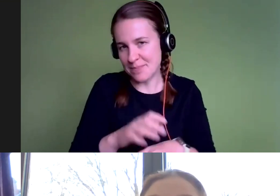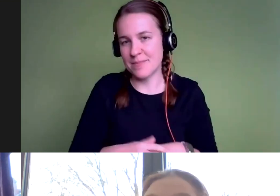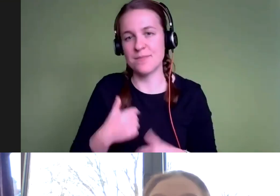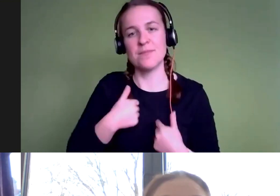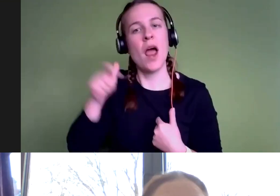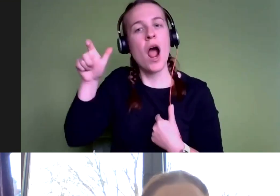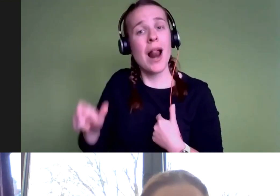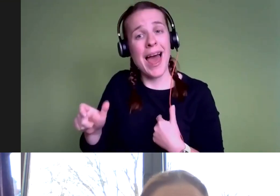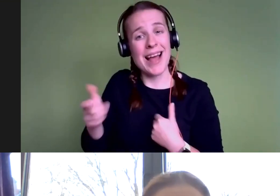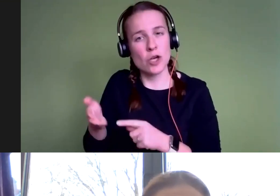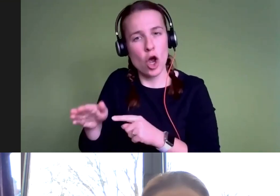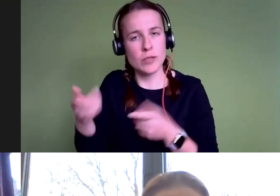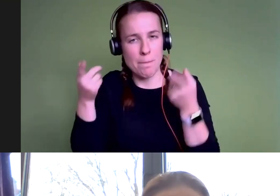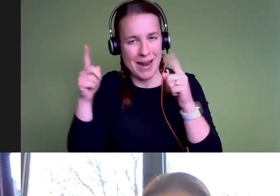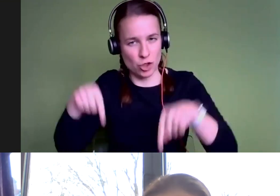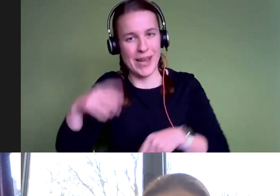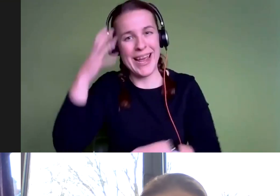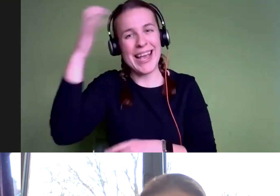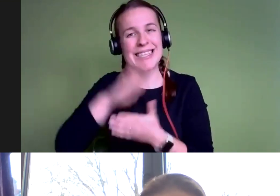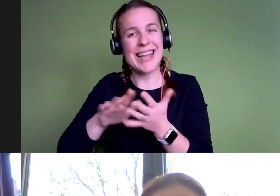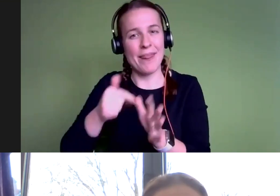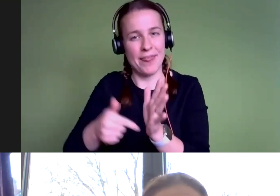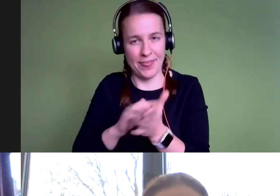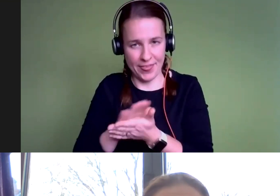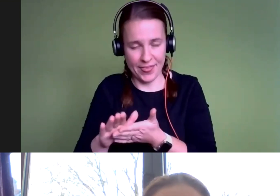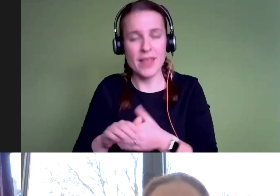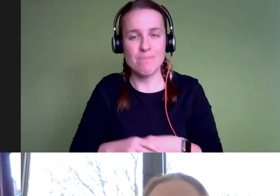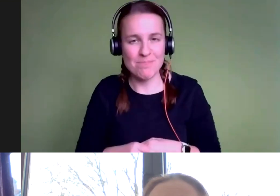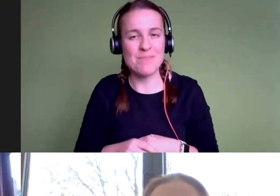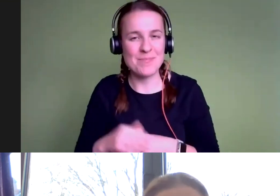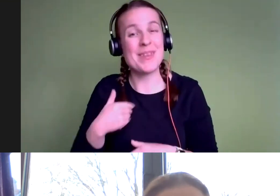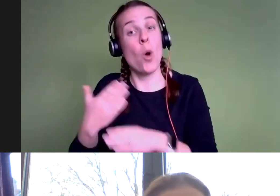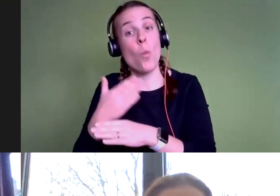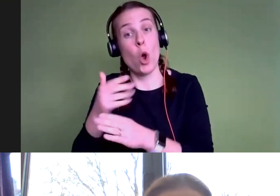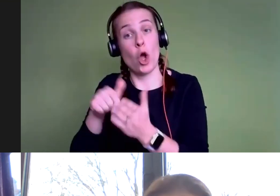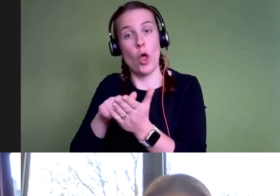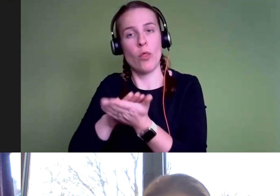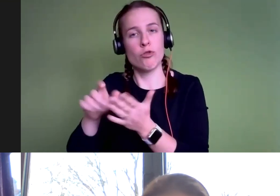, what do you do and what is your involvement with Sense so far? ALEX BAILEY: Definitely.